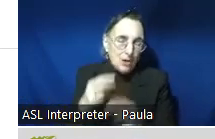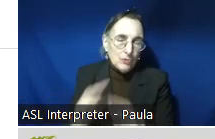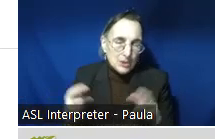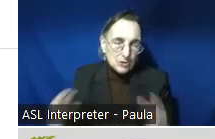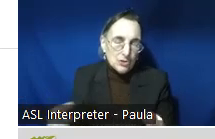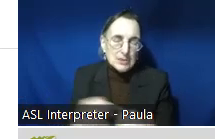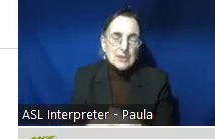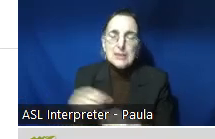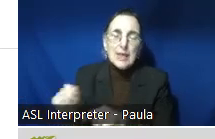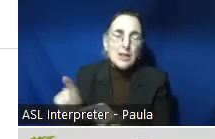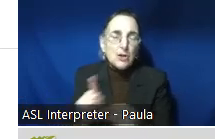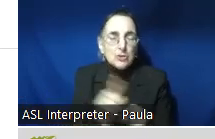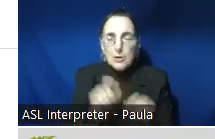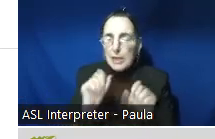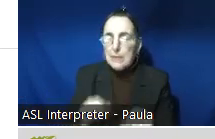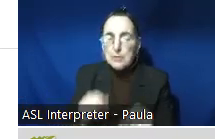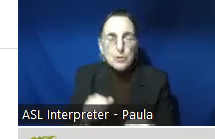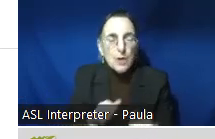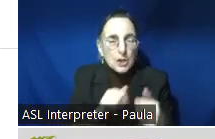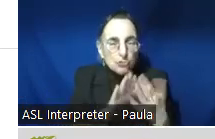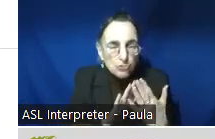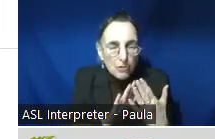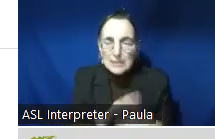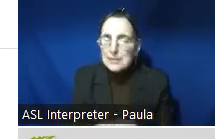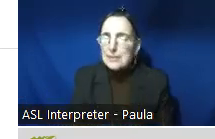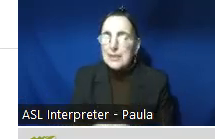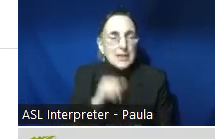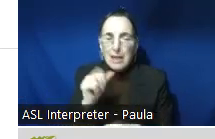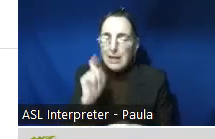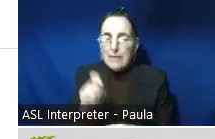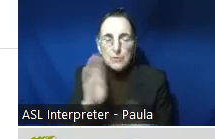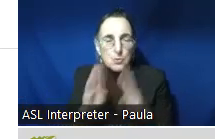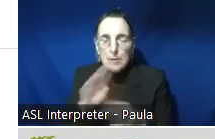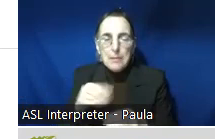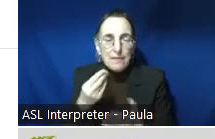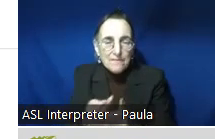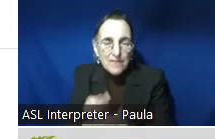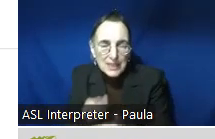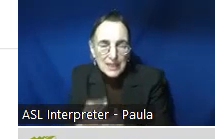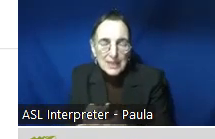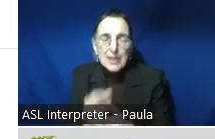address not worried about the funding, but the outcome and the evidence-based.